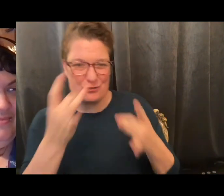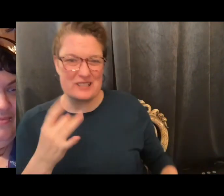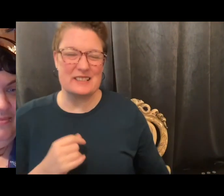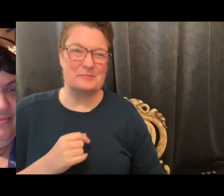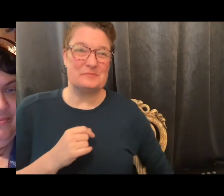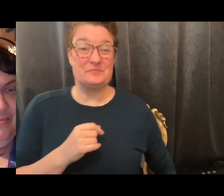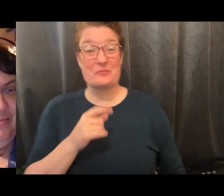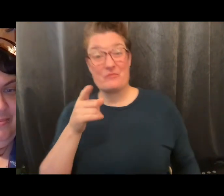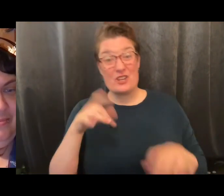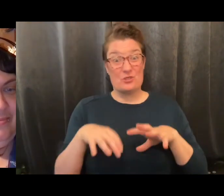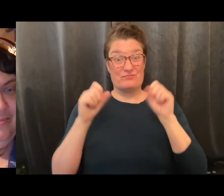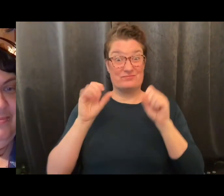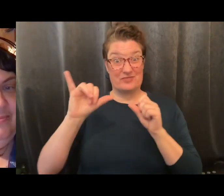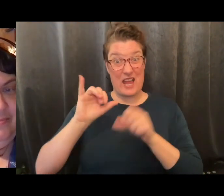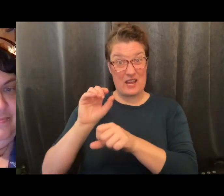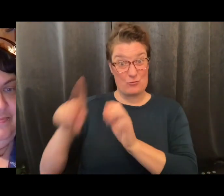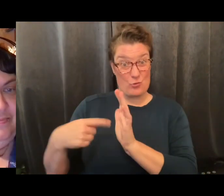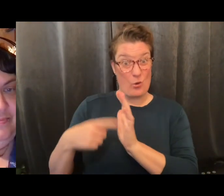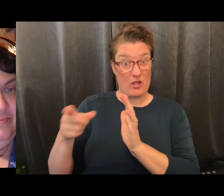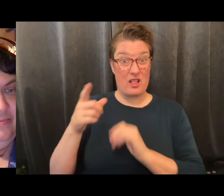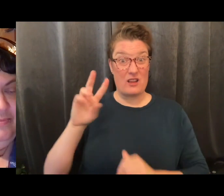as-- what is your official role name?